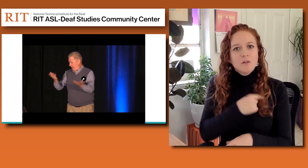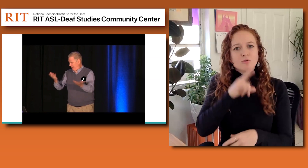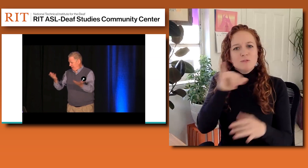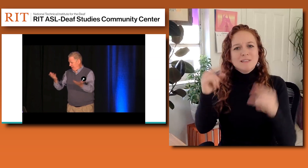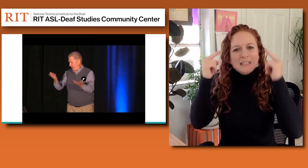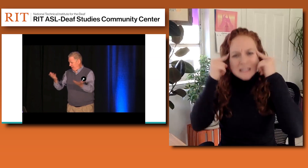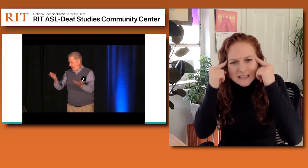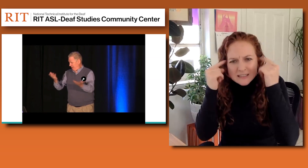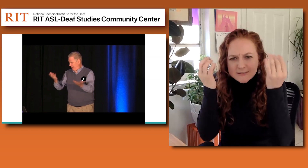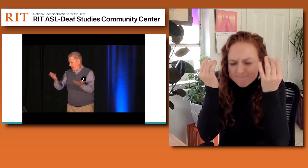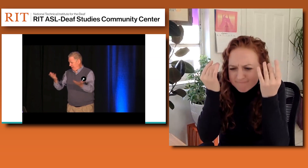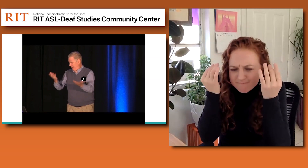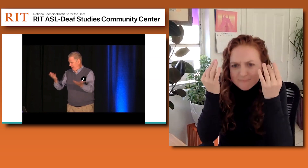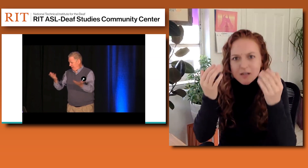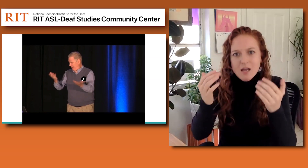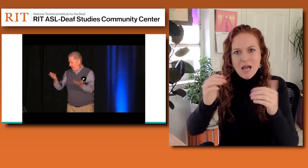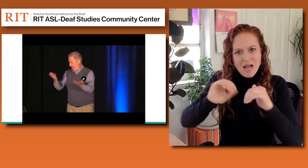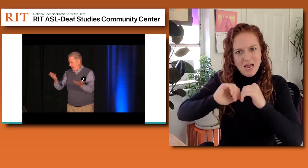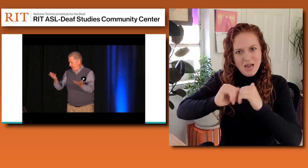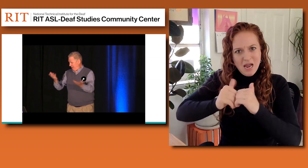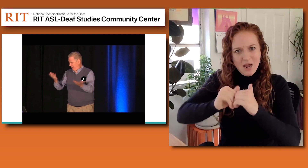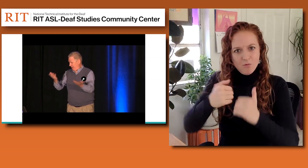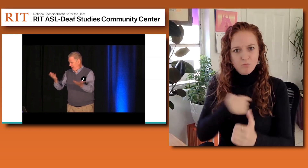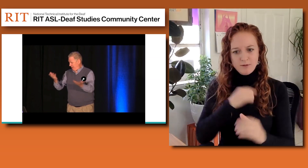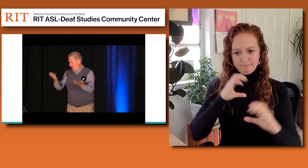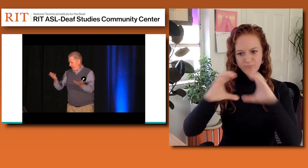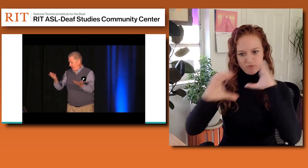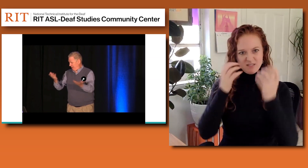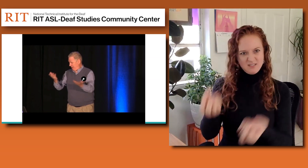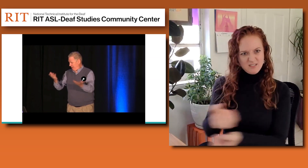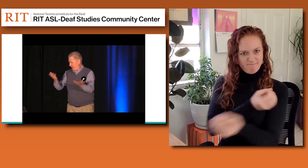We want people to think about how we communicate